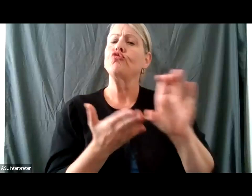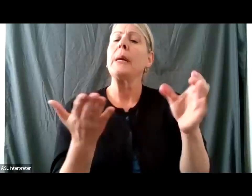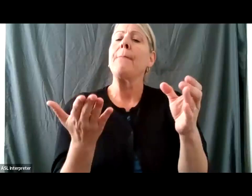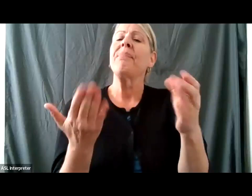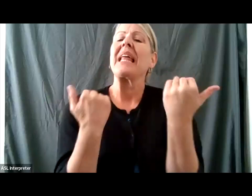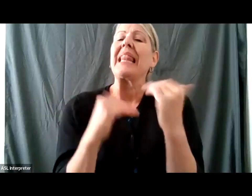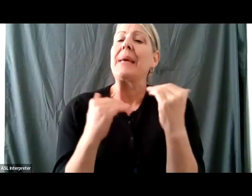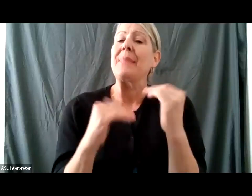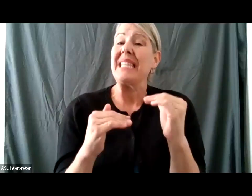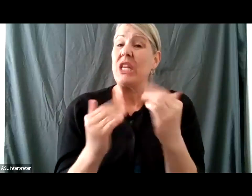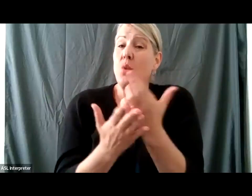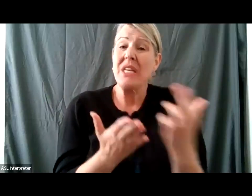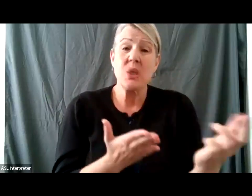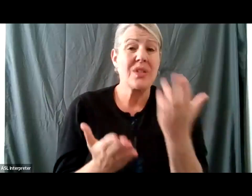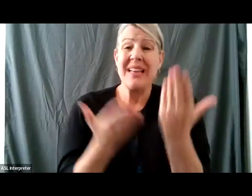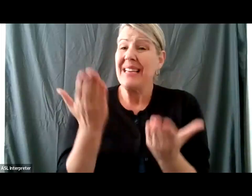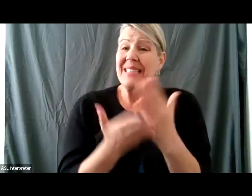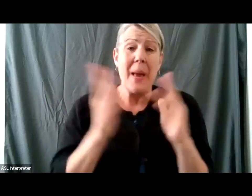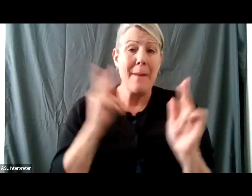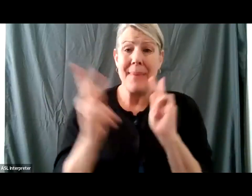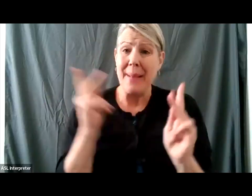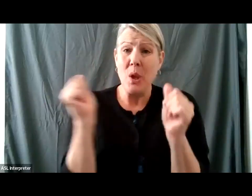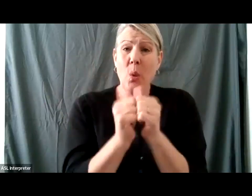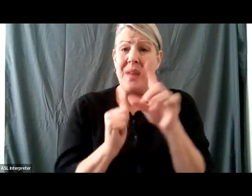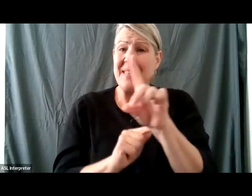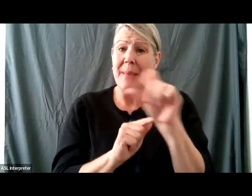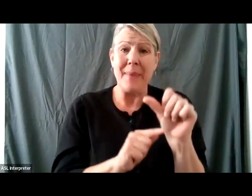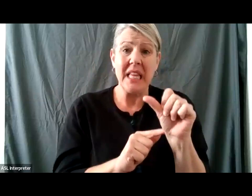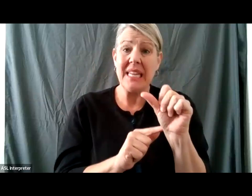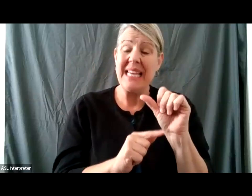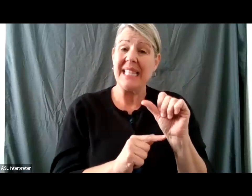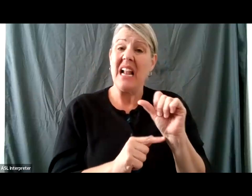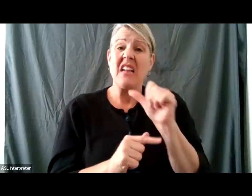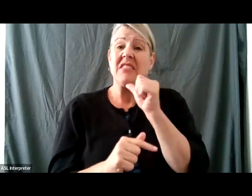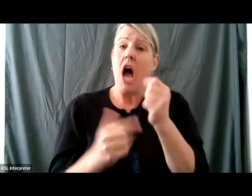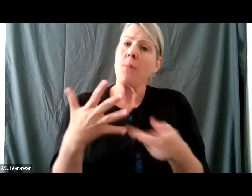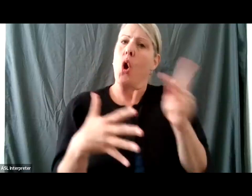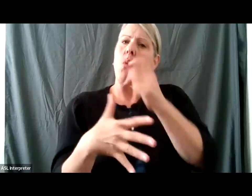not even included on the list for life-saving technologies and services.